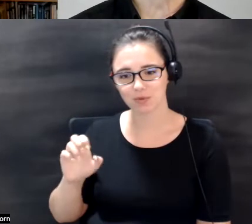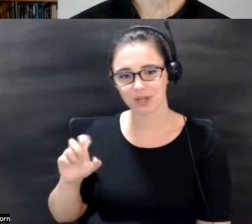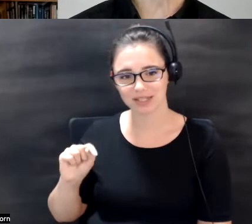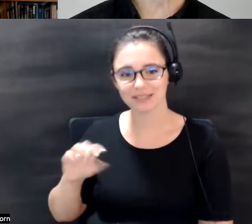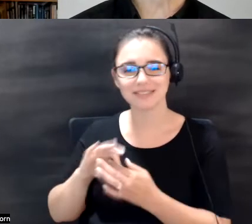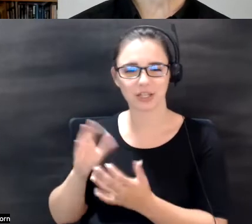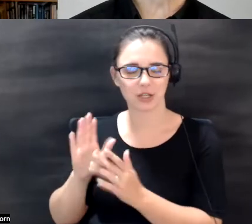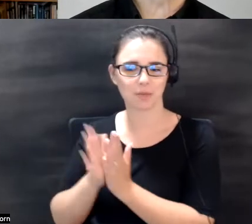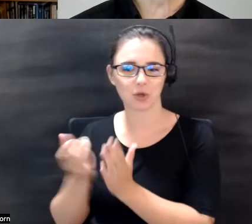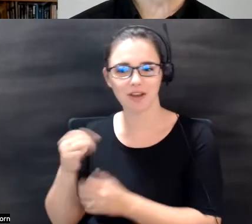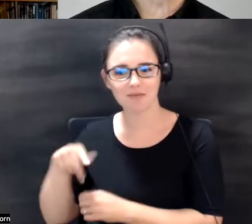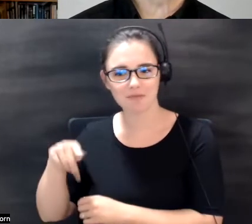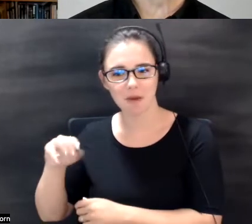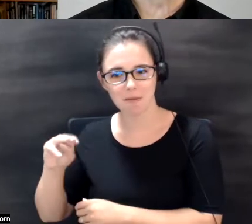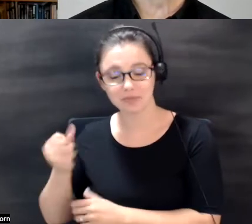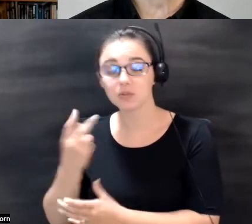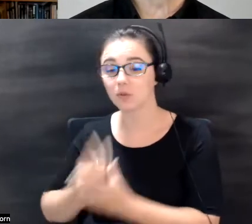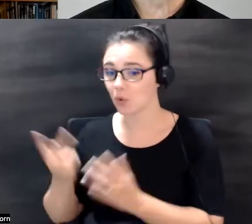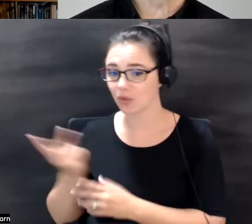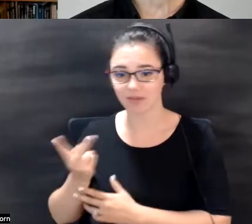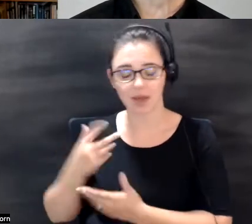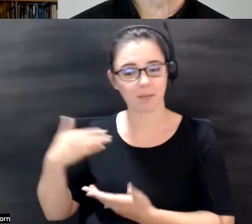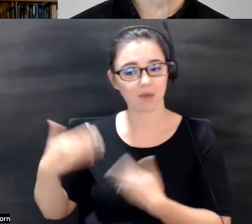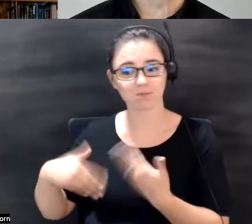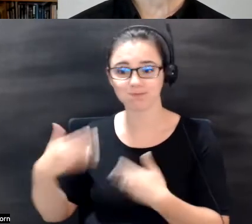So they were they were both in progress, and I think the fact of their coming